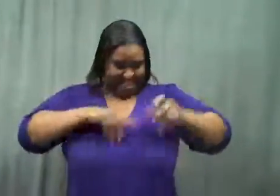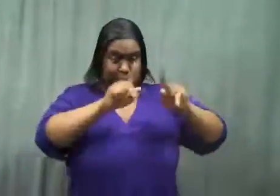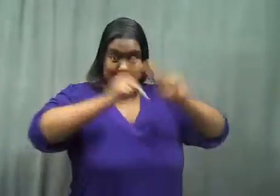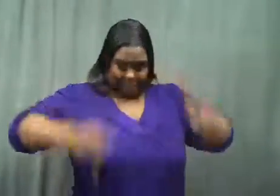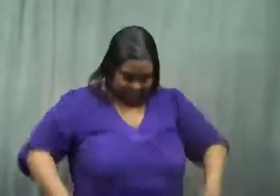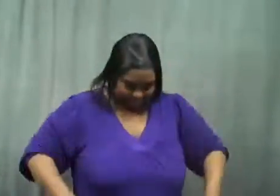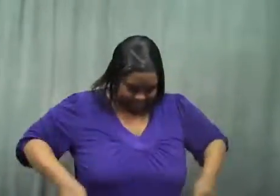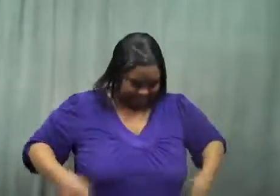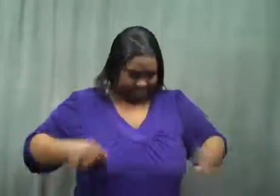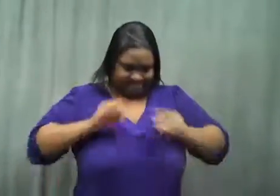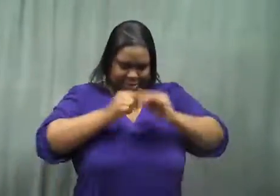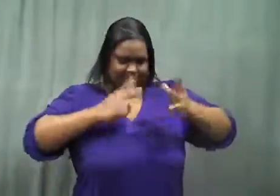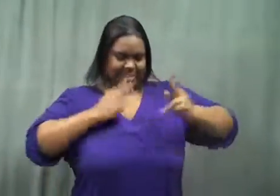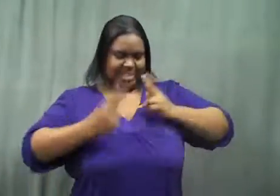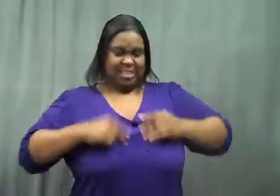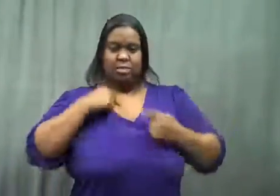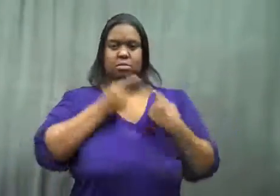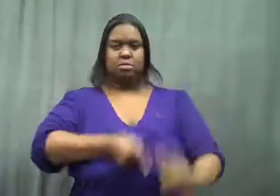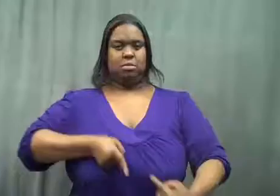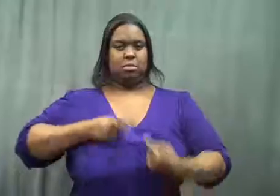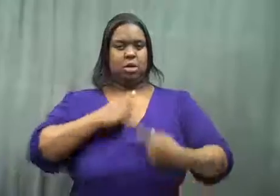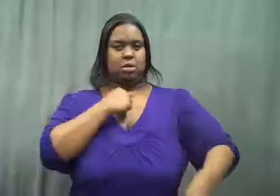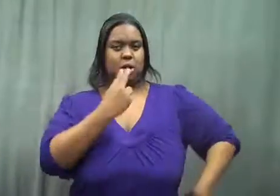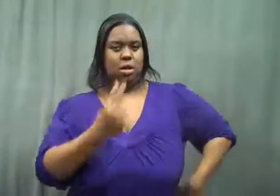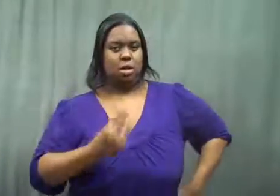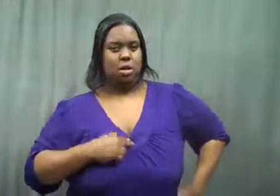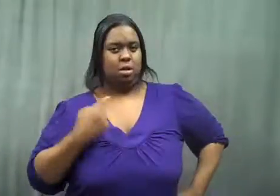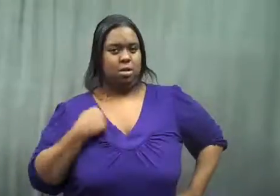I got the pants on and the top, but had an awful time with the tie!